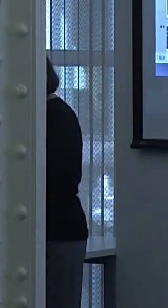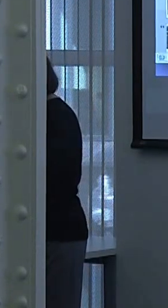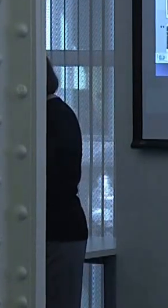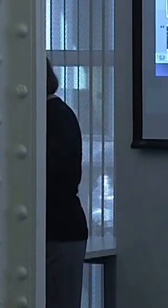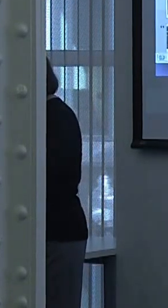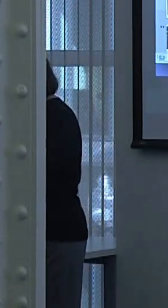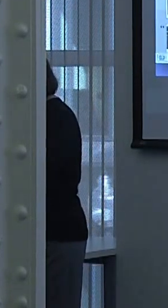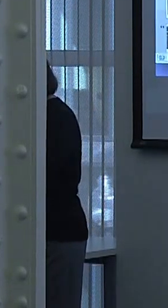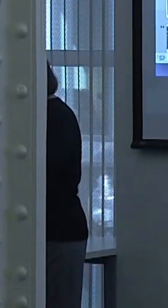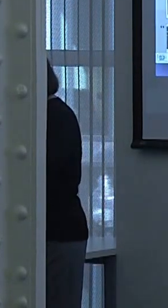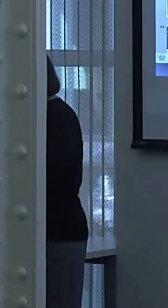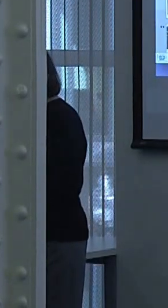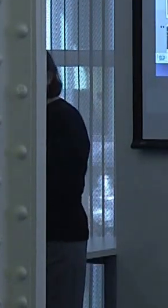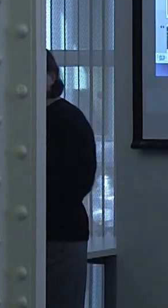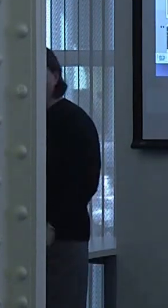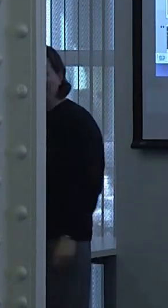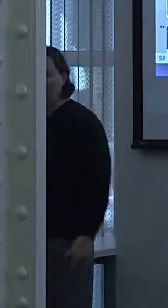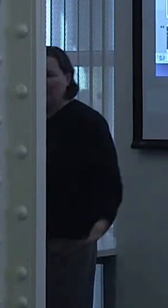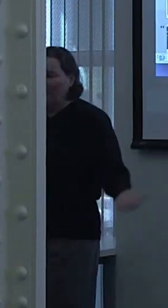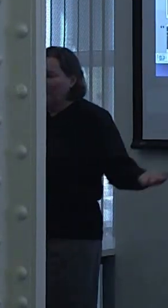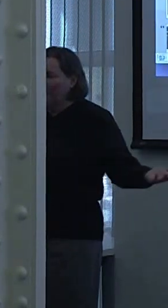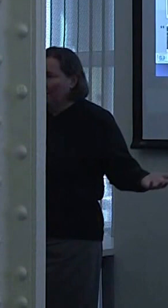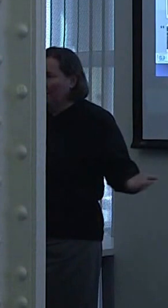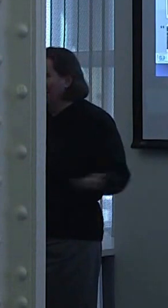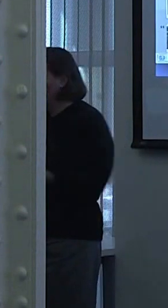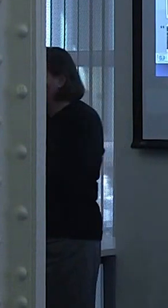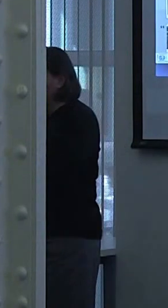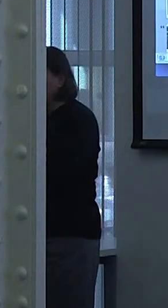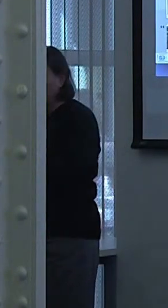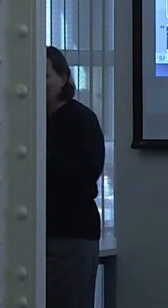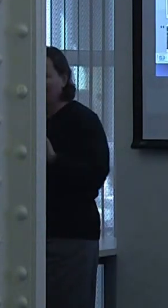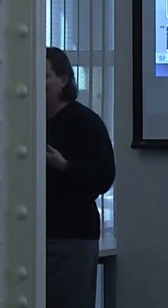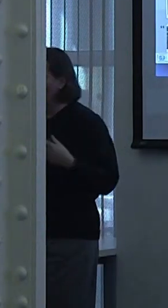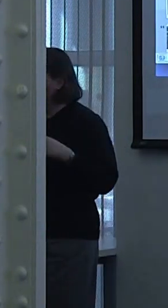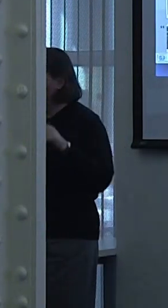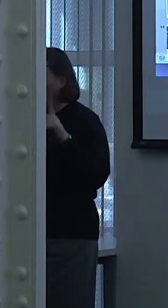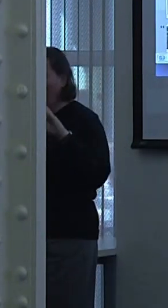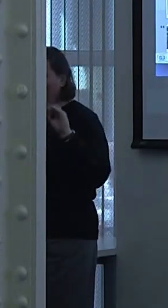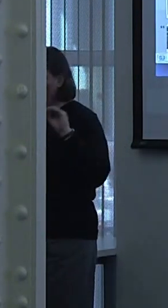I always felt like the only disabled person there, and so when I would talk about my experiences,